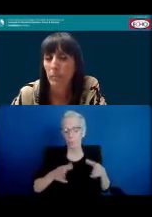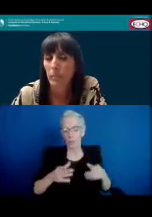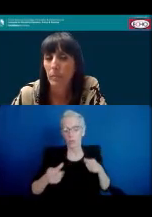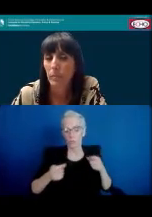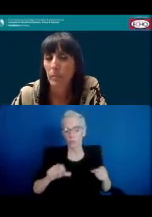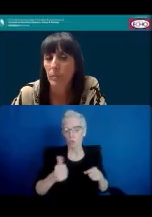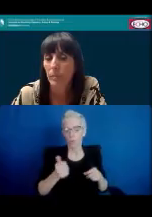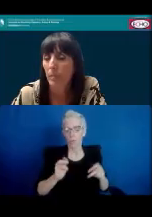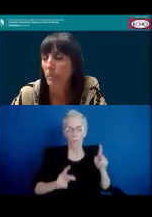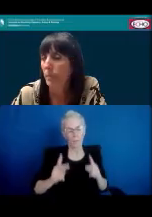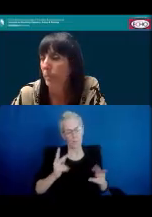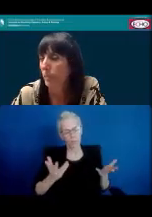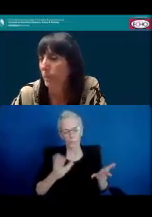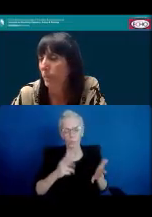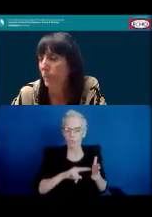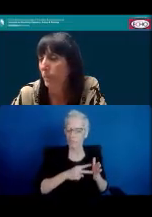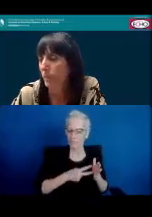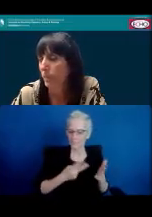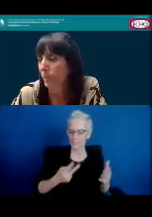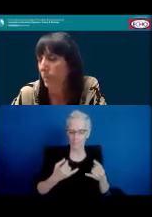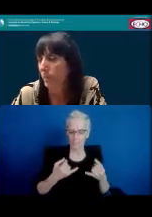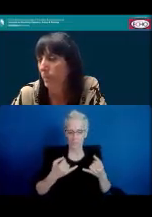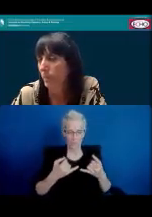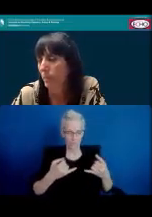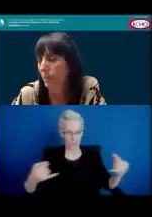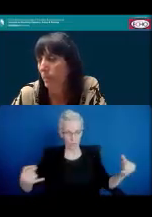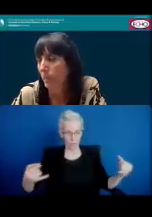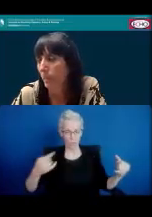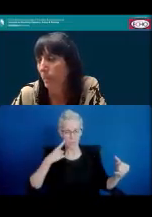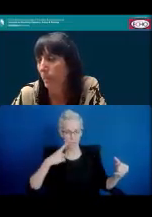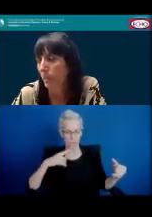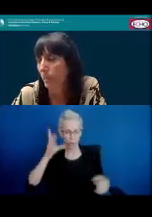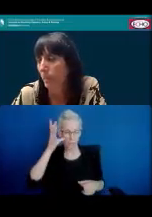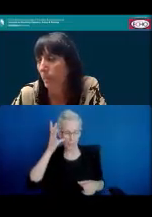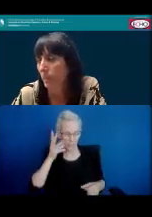parent that can analyze and put the brakes on at the right time